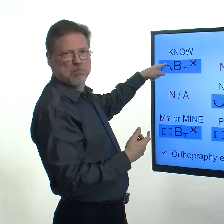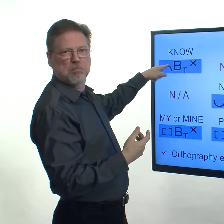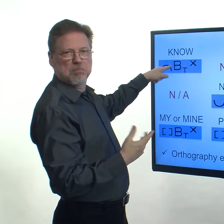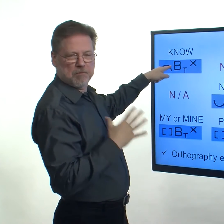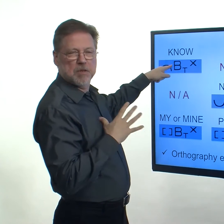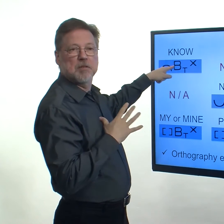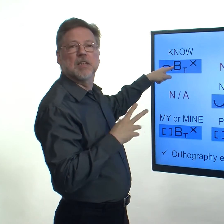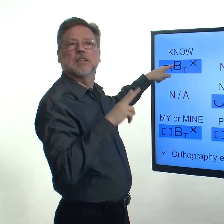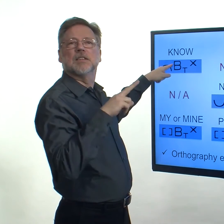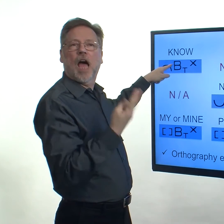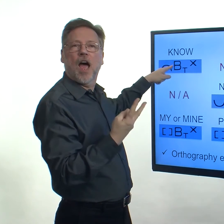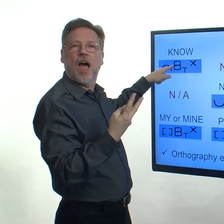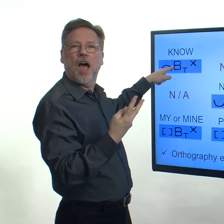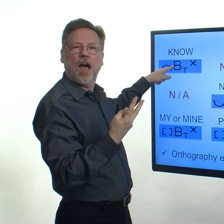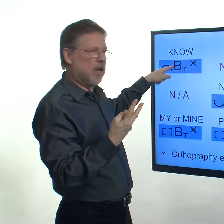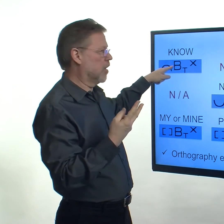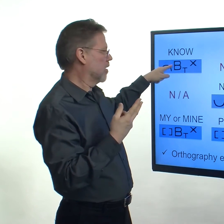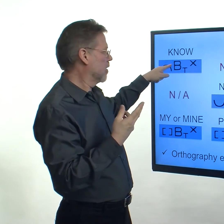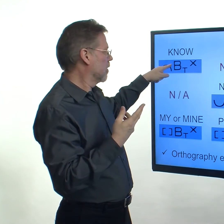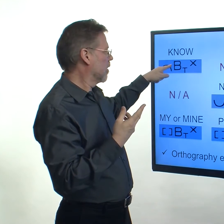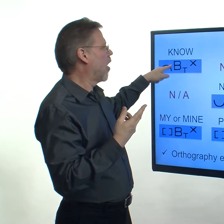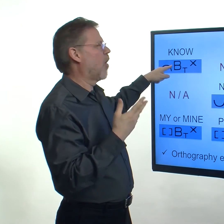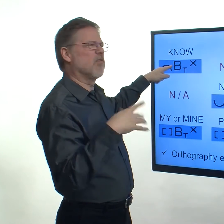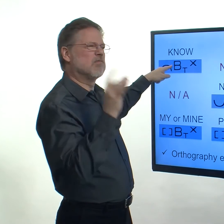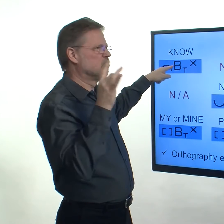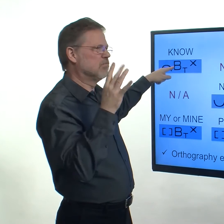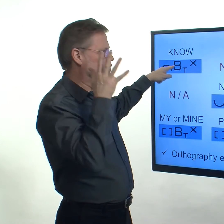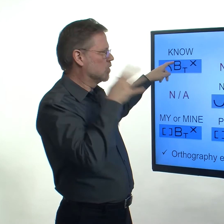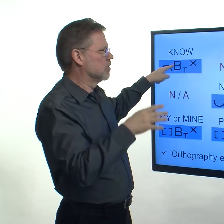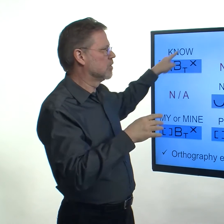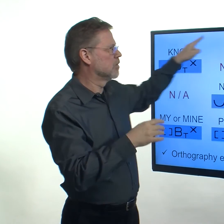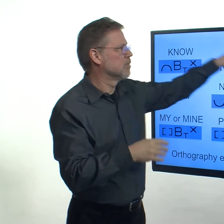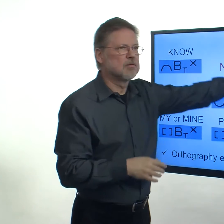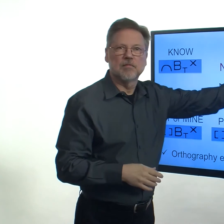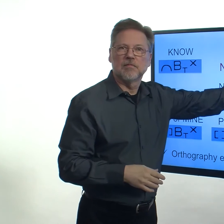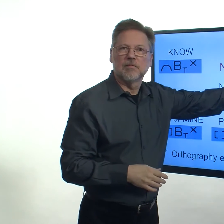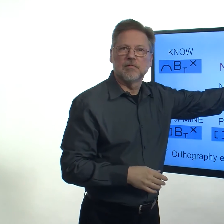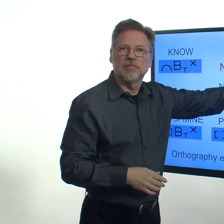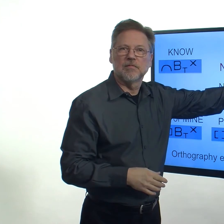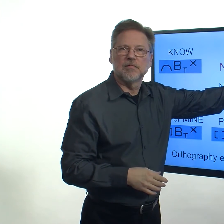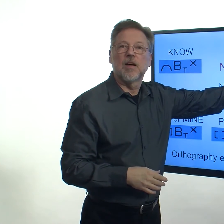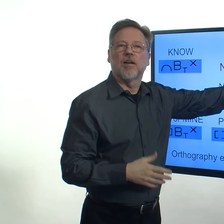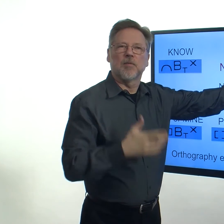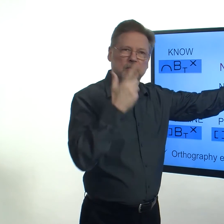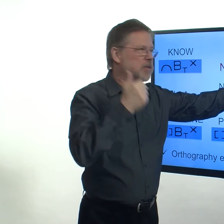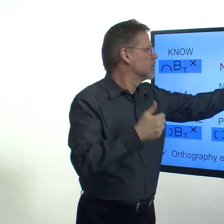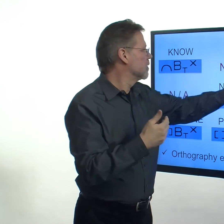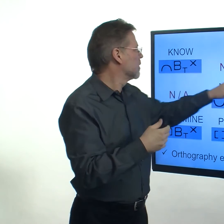be this one. What would be second? This one. It’d be this notation because all it has